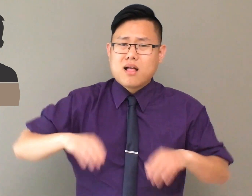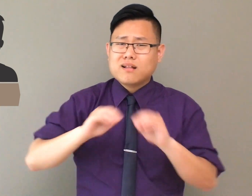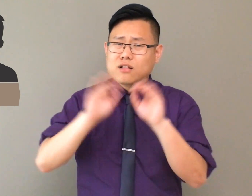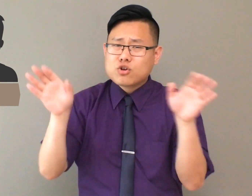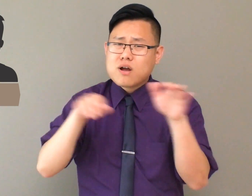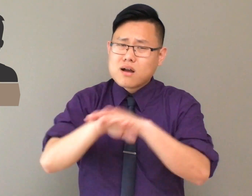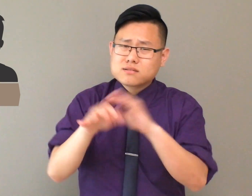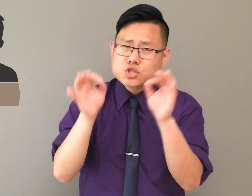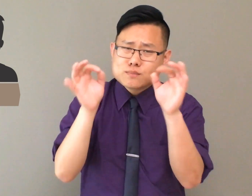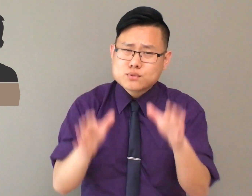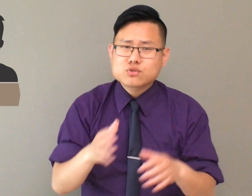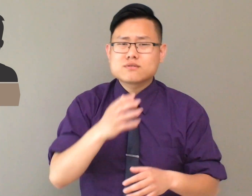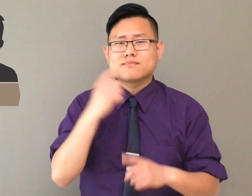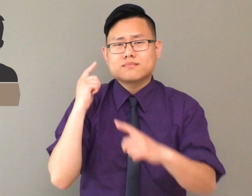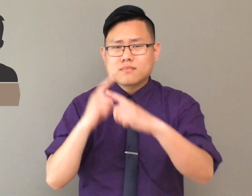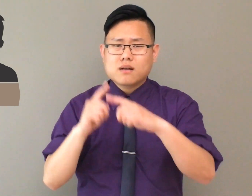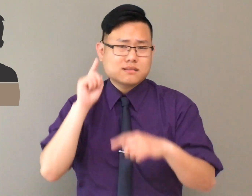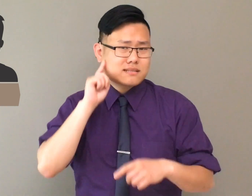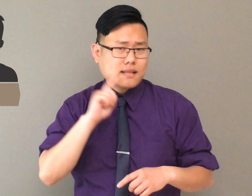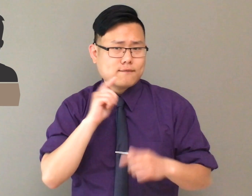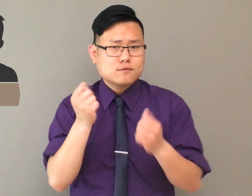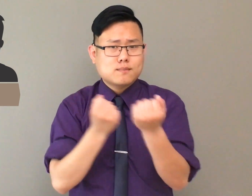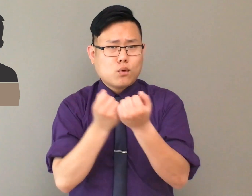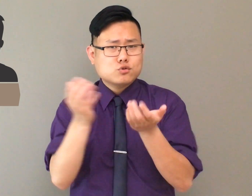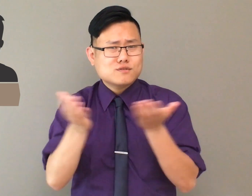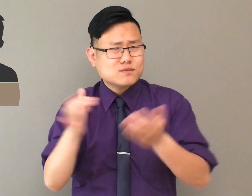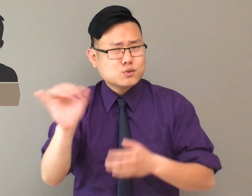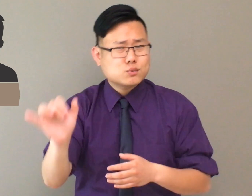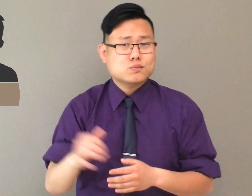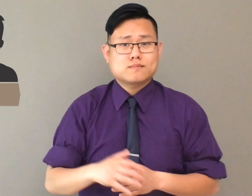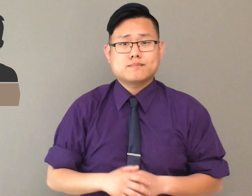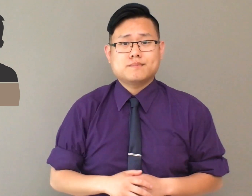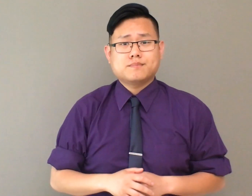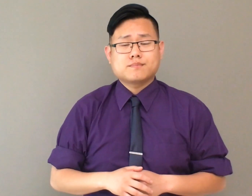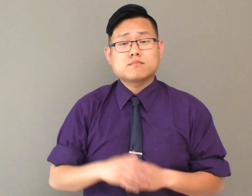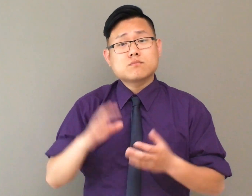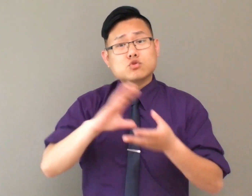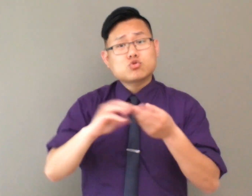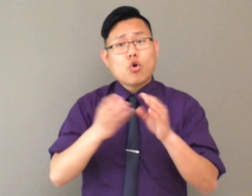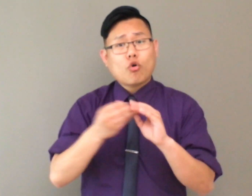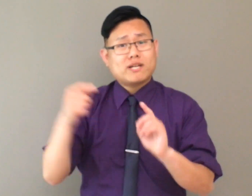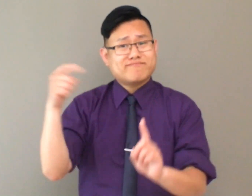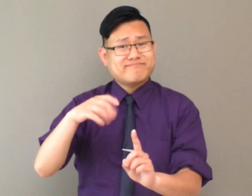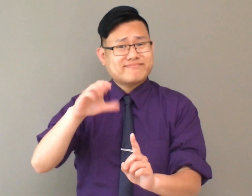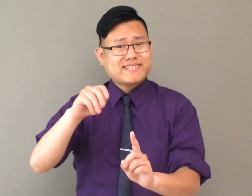Cam also didn't have clear access to communication with interpreters at support services or Deaf services.